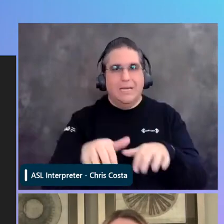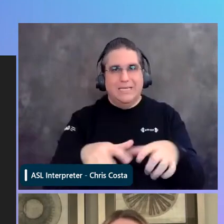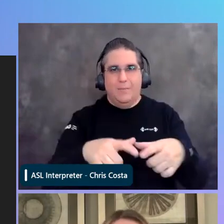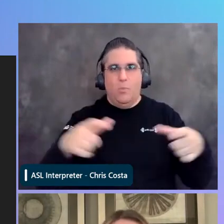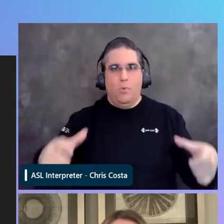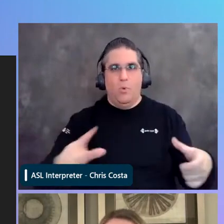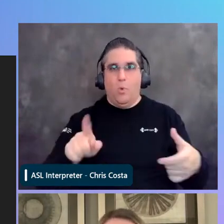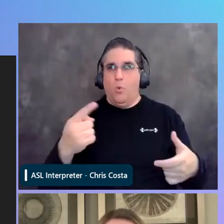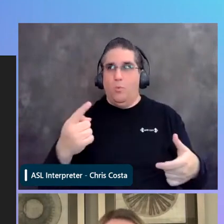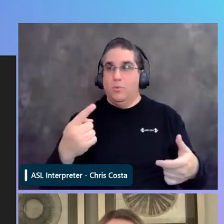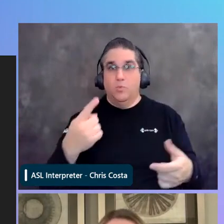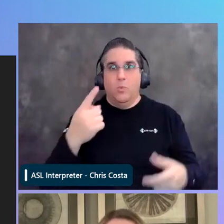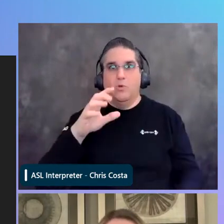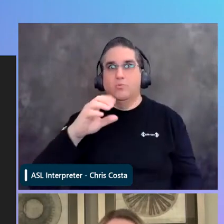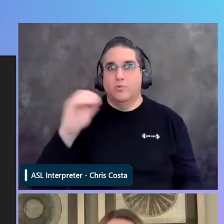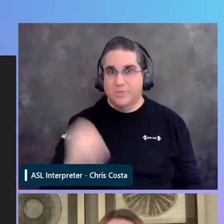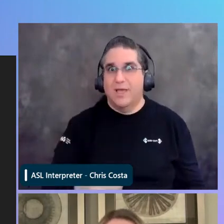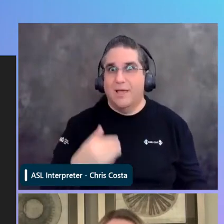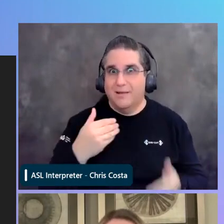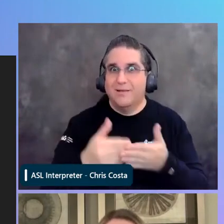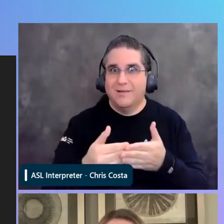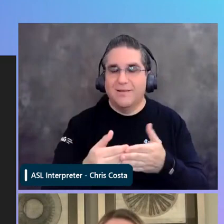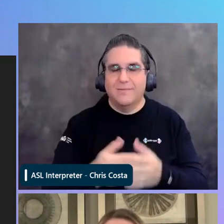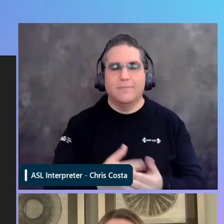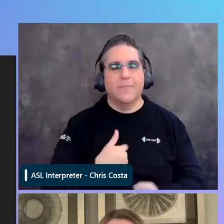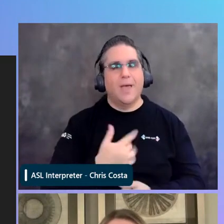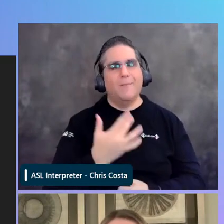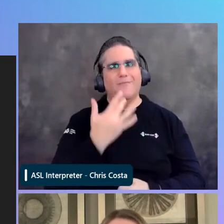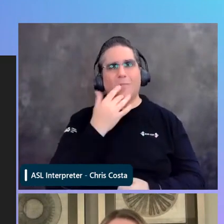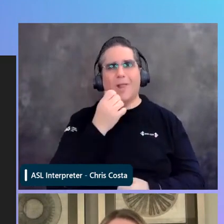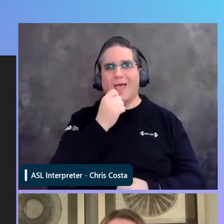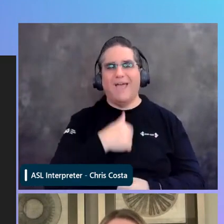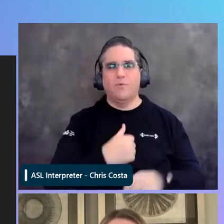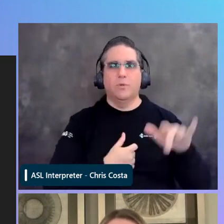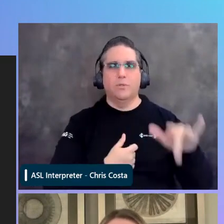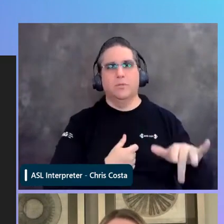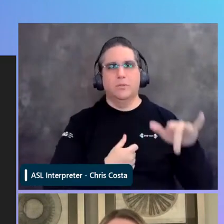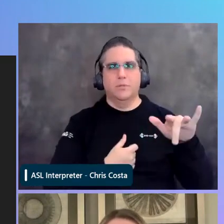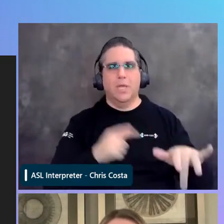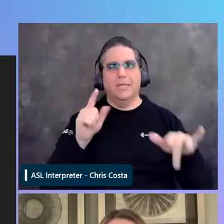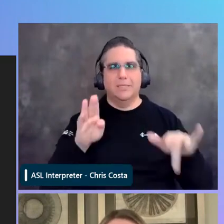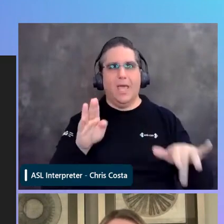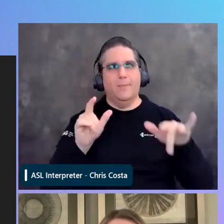me. Um, and I prefer not to tab. Uh 100 tab stops one, you know,